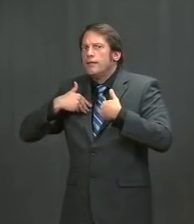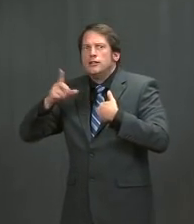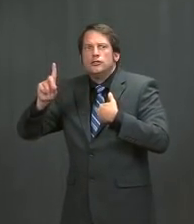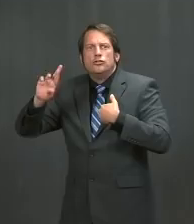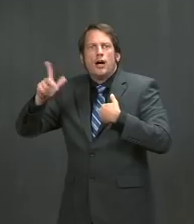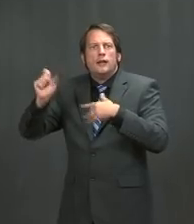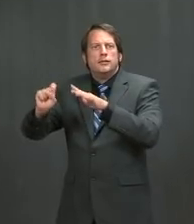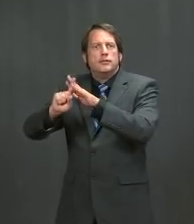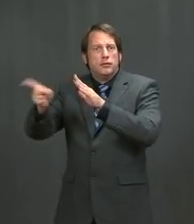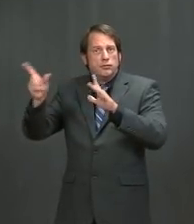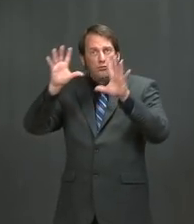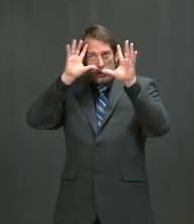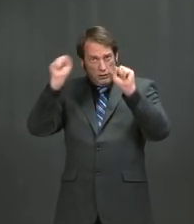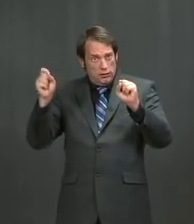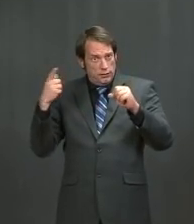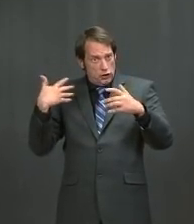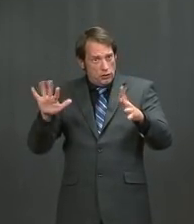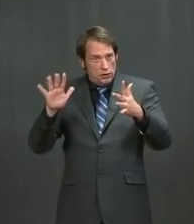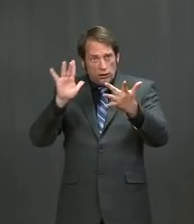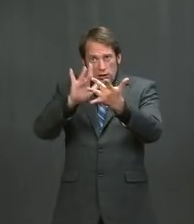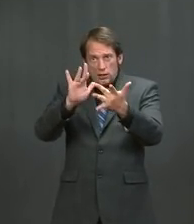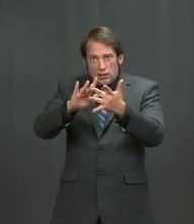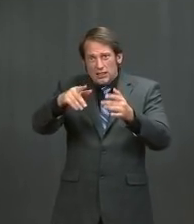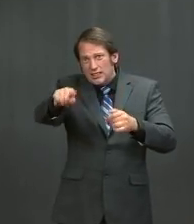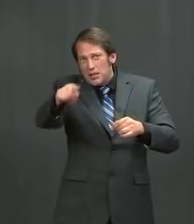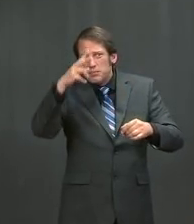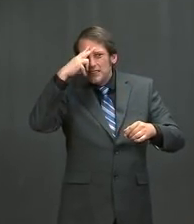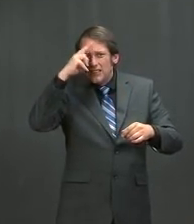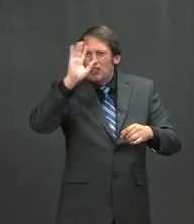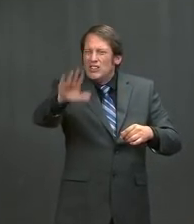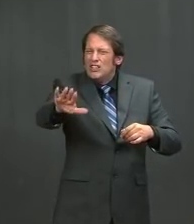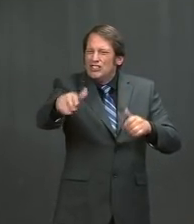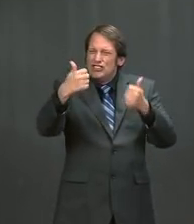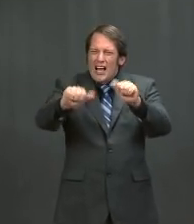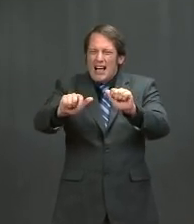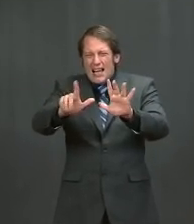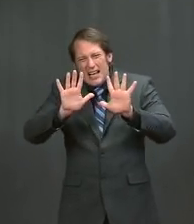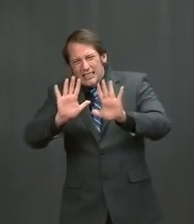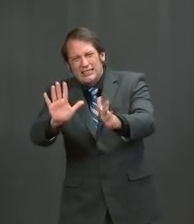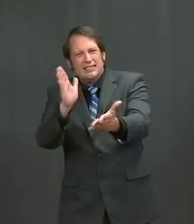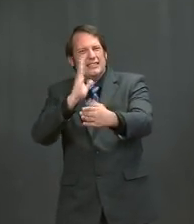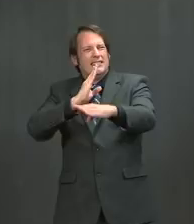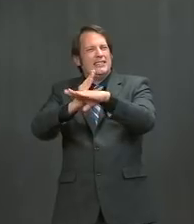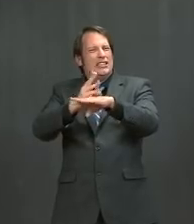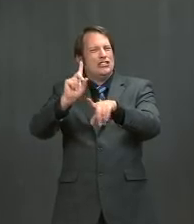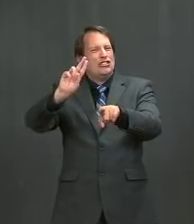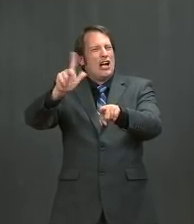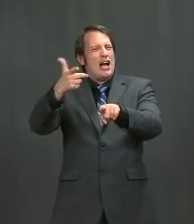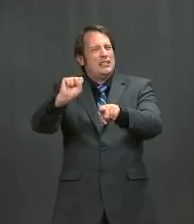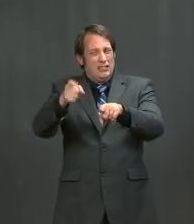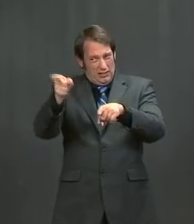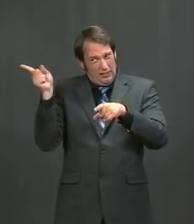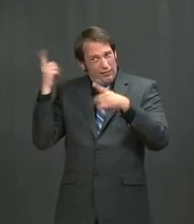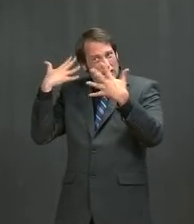to try to stop the flow of drugs or help stop the flow of drugs into American communities? Ms. Psaki: That's always a part of our